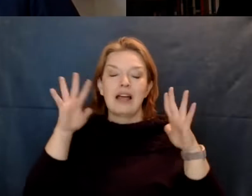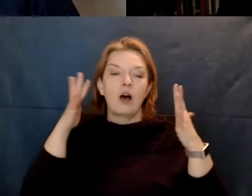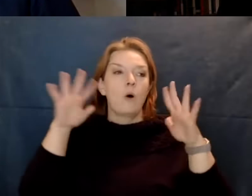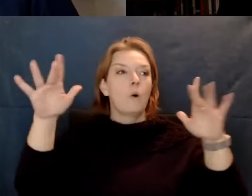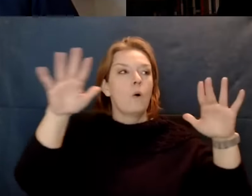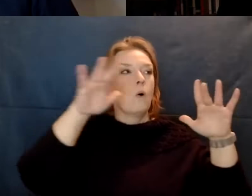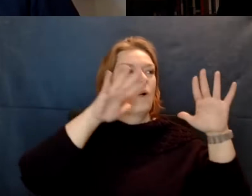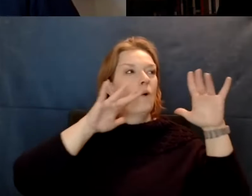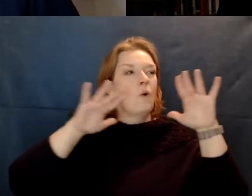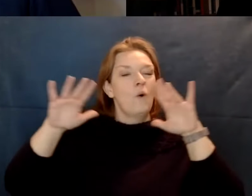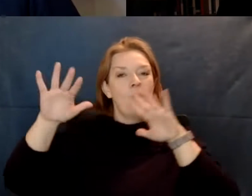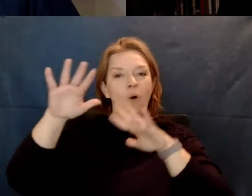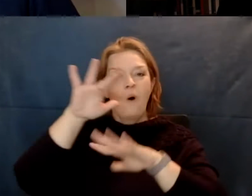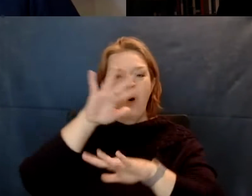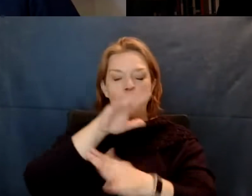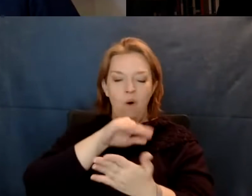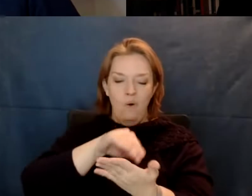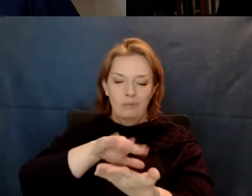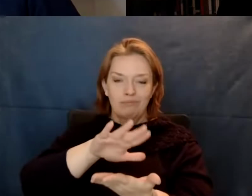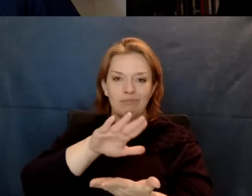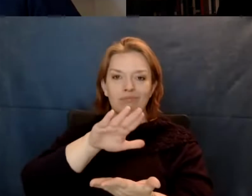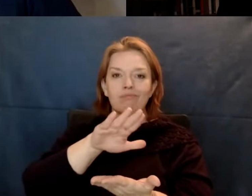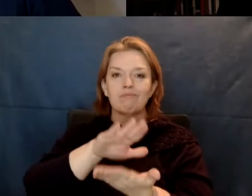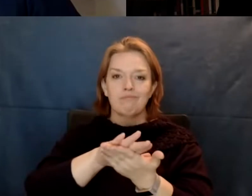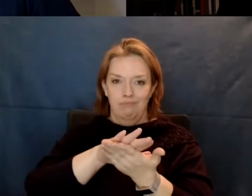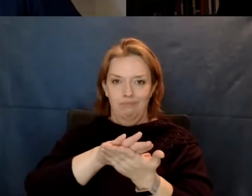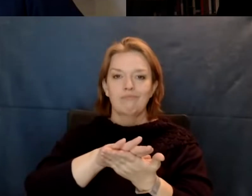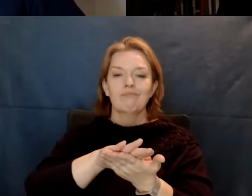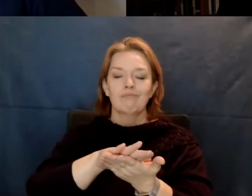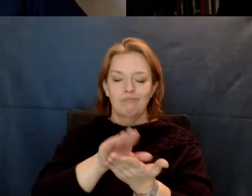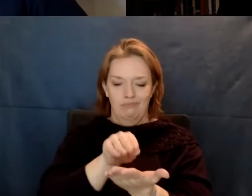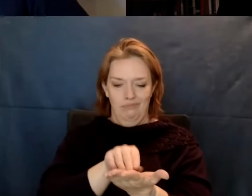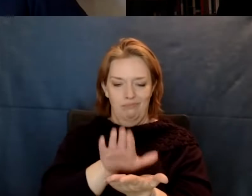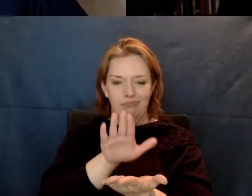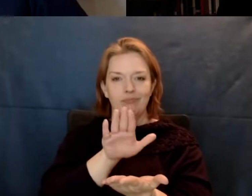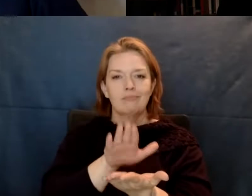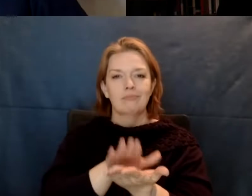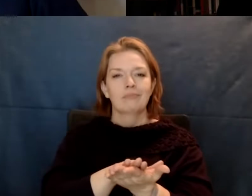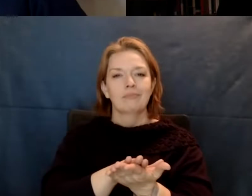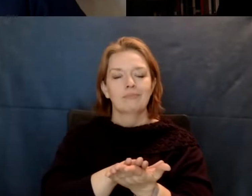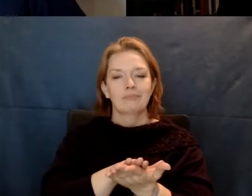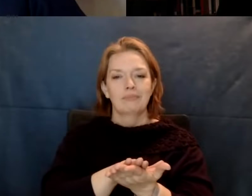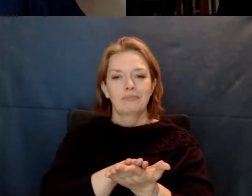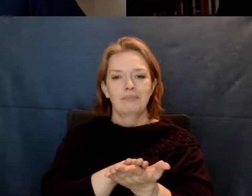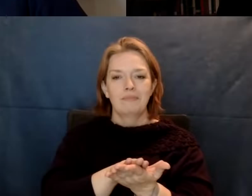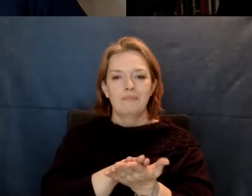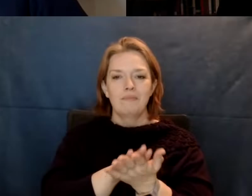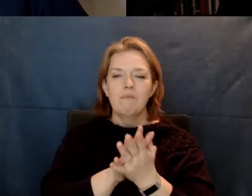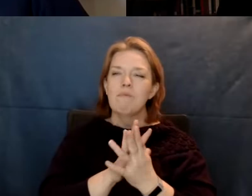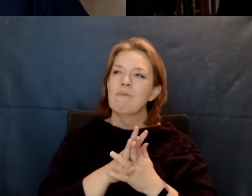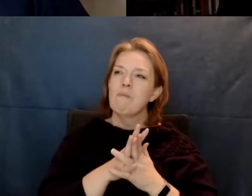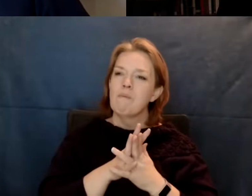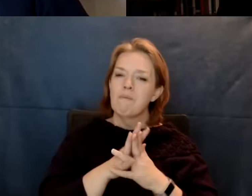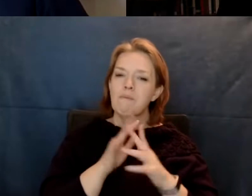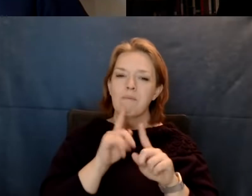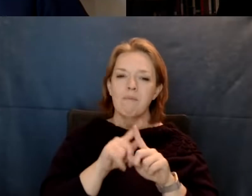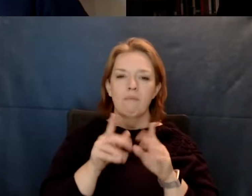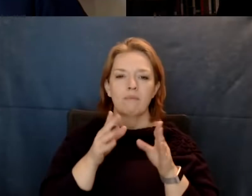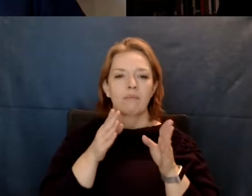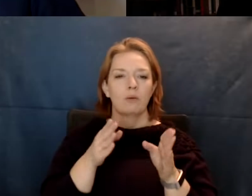make their way into my work in terms of, you know, in ways that are sometimes repetitive,